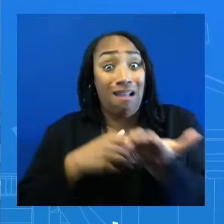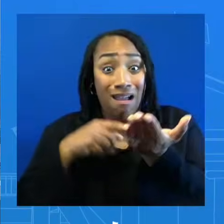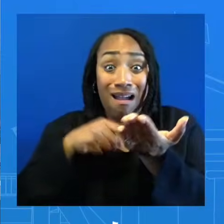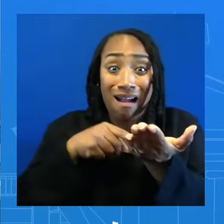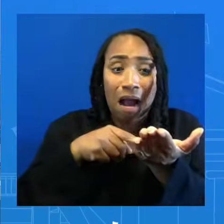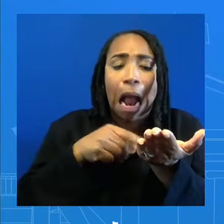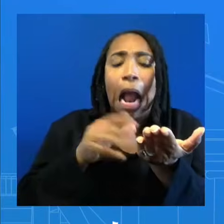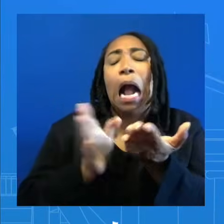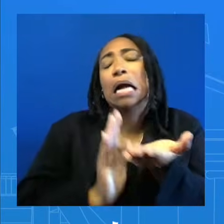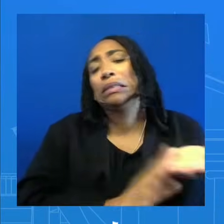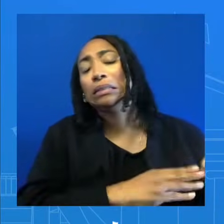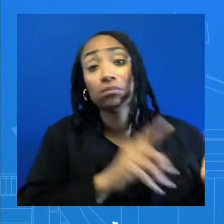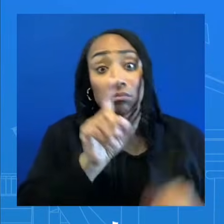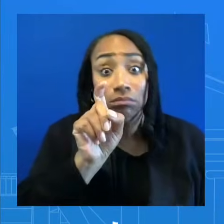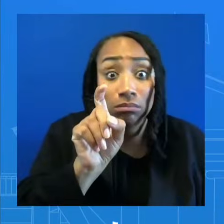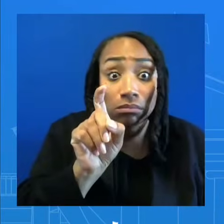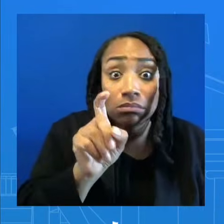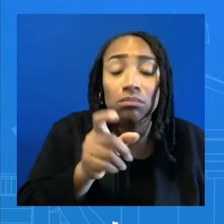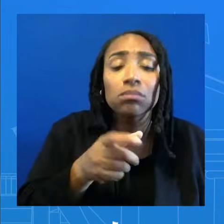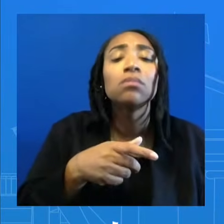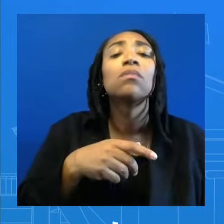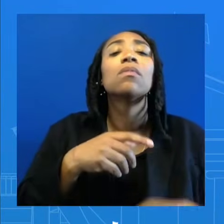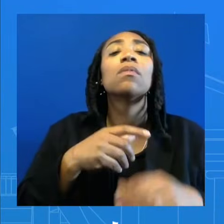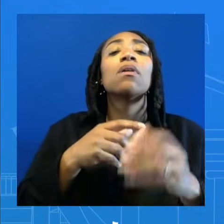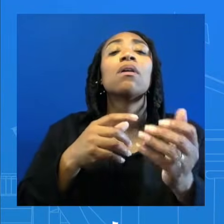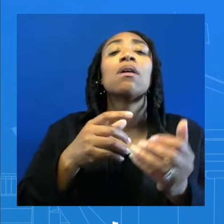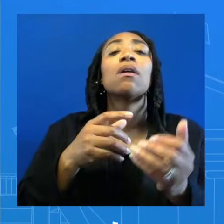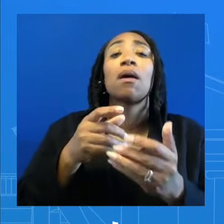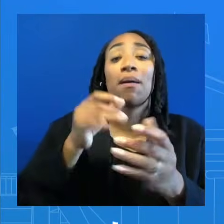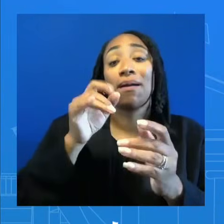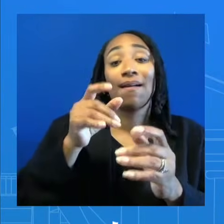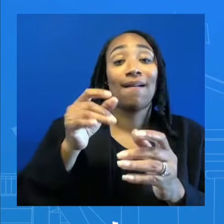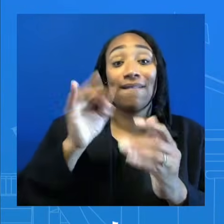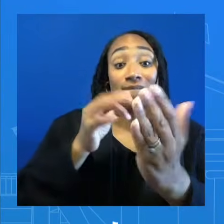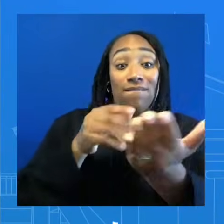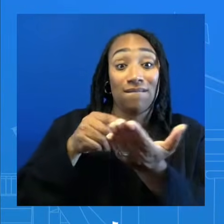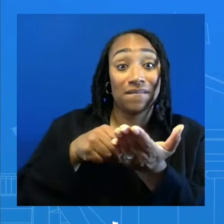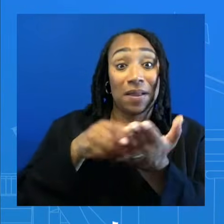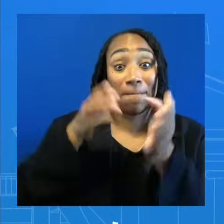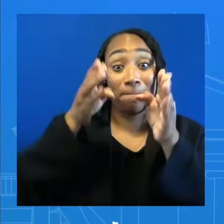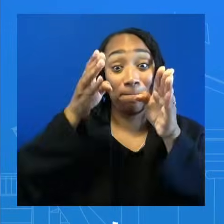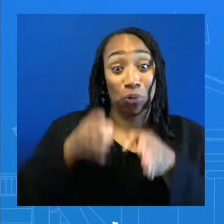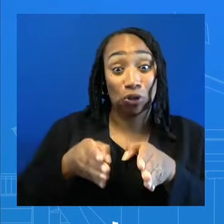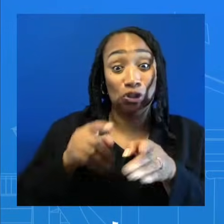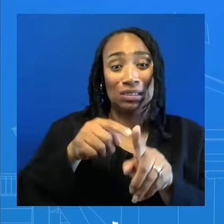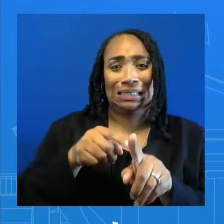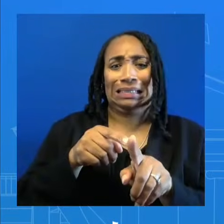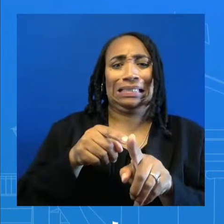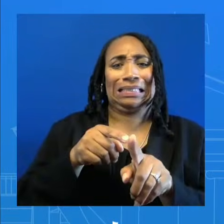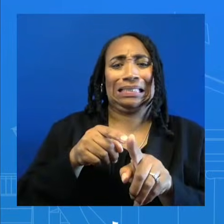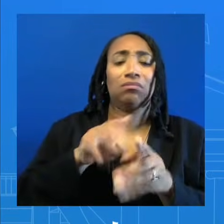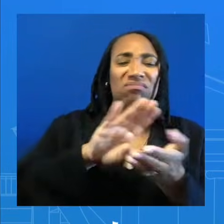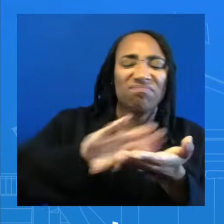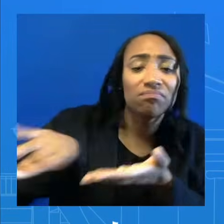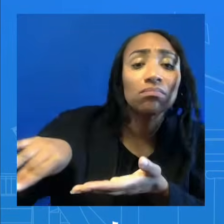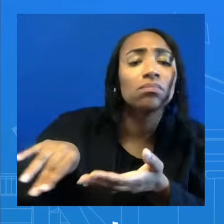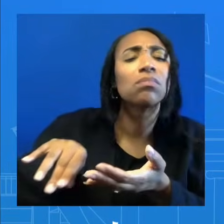Ms. Jean-Pierre: So, I'm not going to go into step by step of this process. What I can say is this is a president who certainly takes this very seriously,